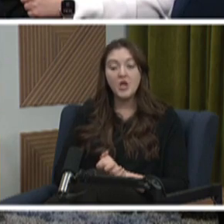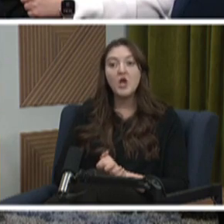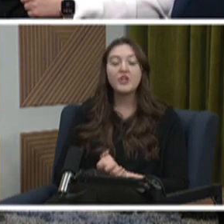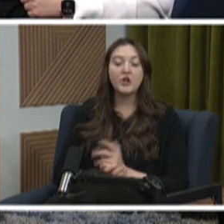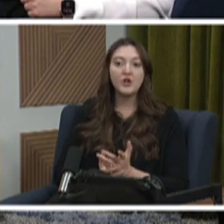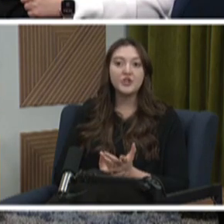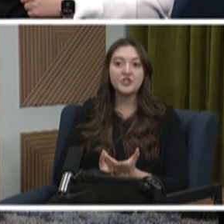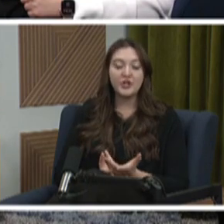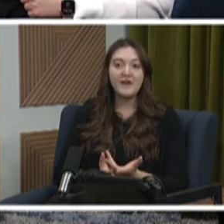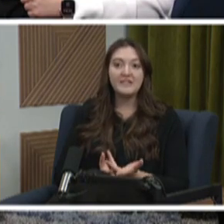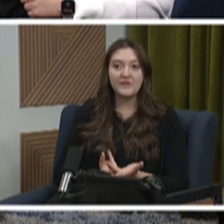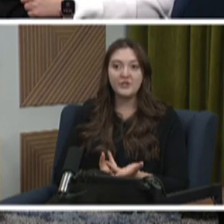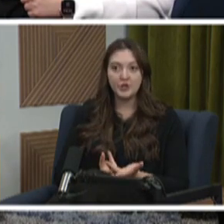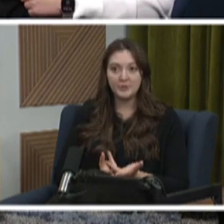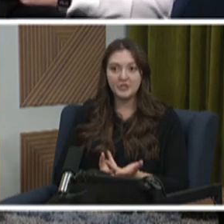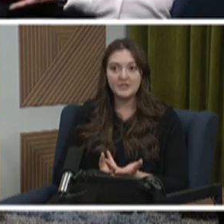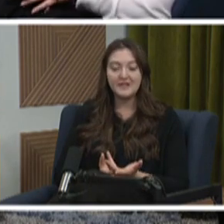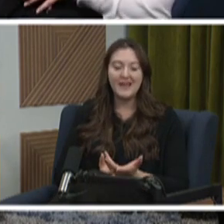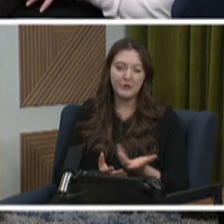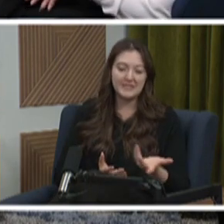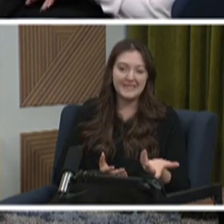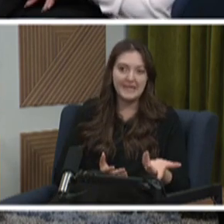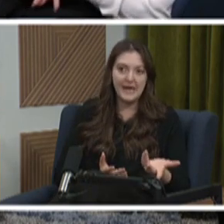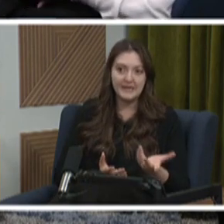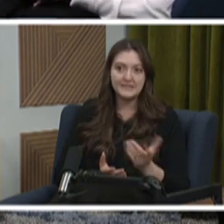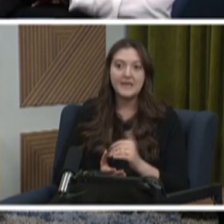They're called certified deaf interpreters or CDIs.